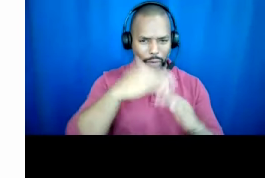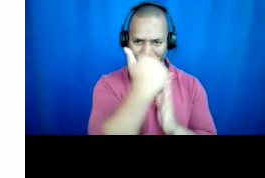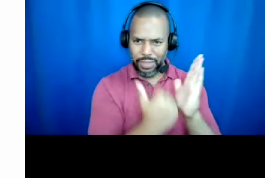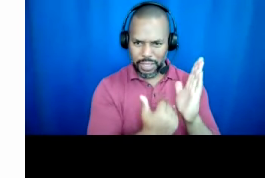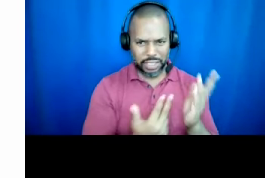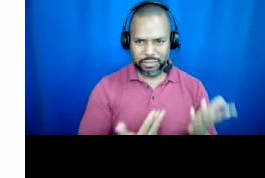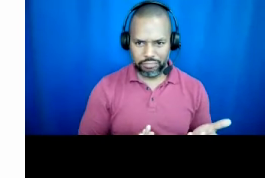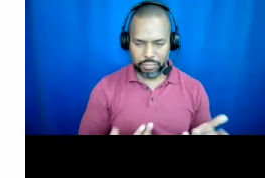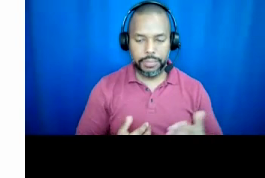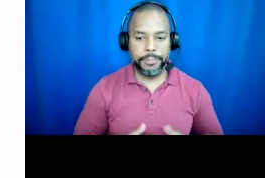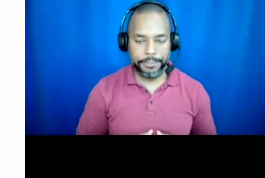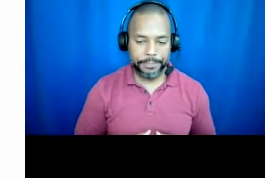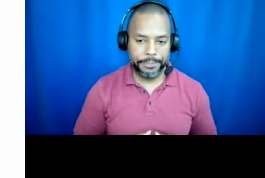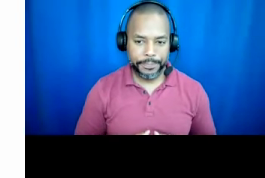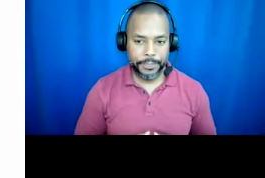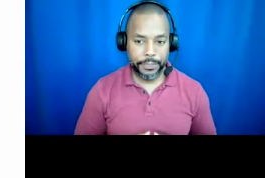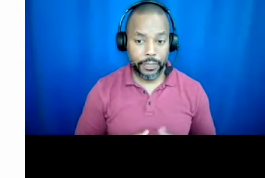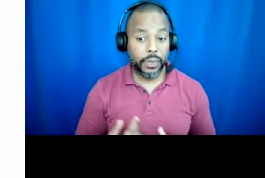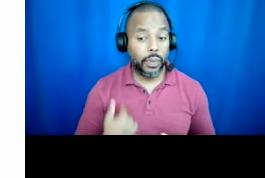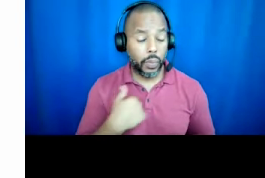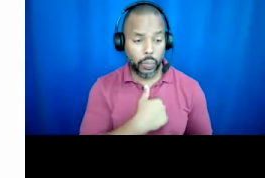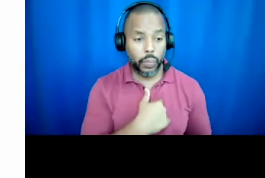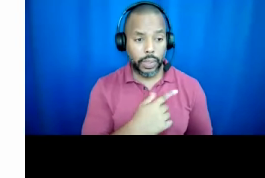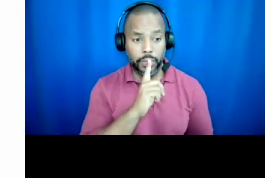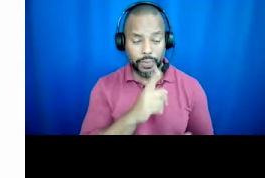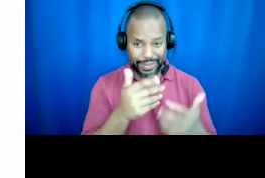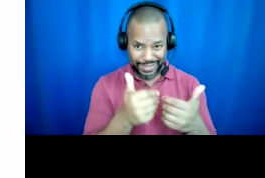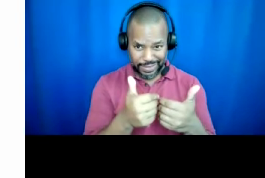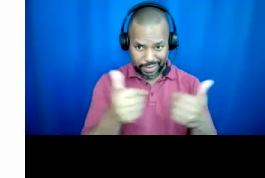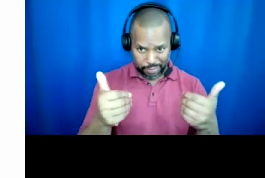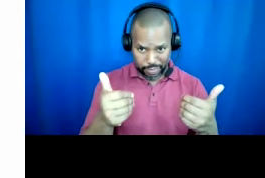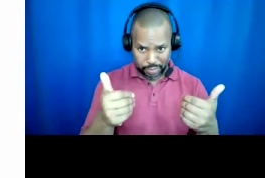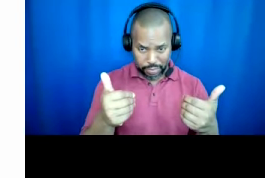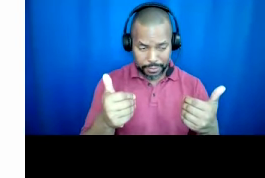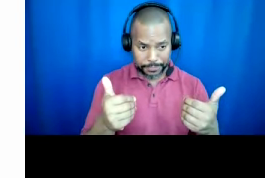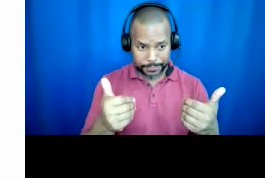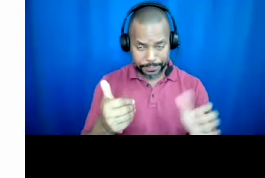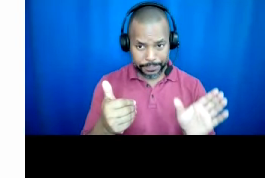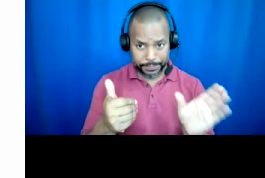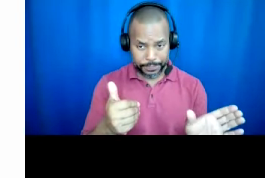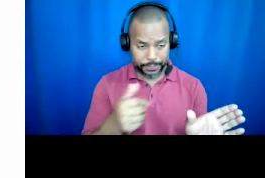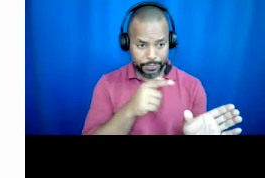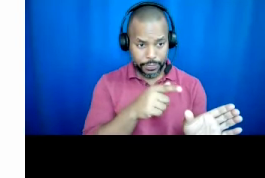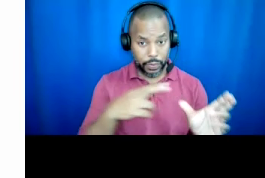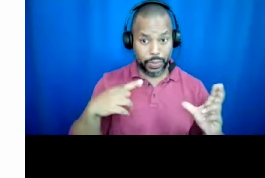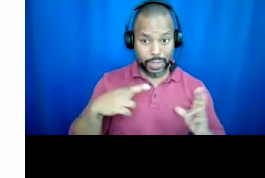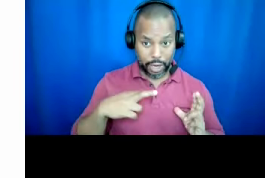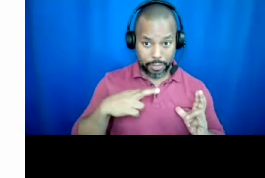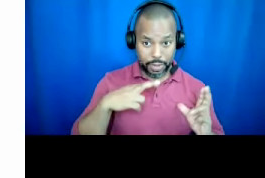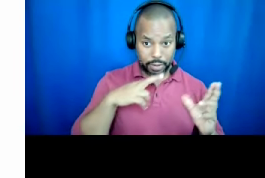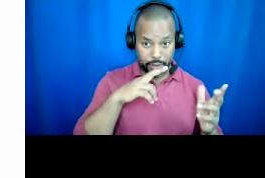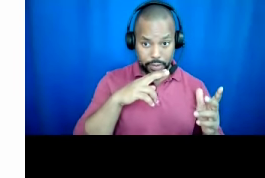So, we do differentiate, at this point in time between retirement positions and new positions.